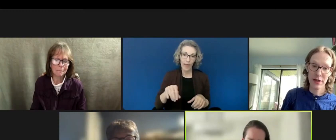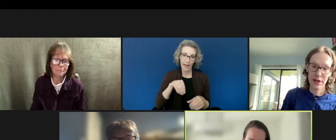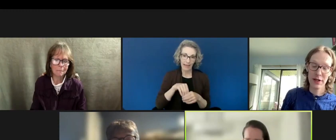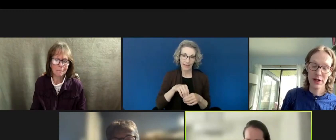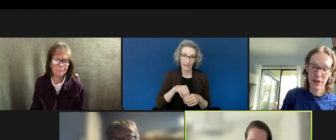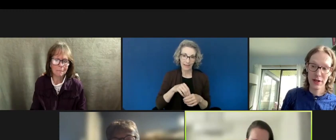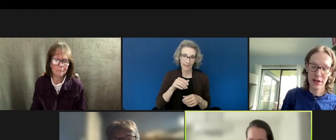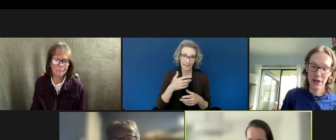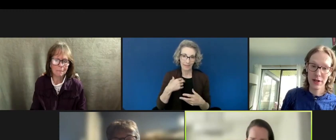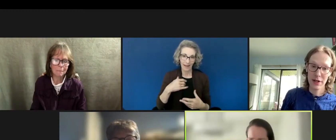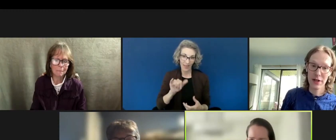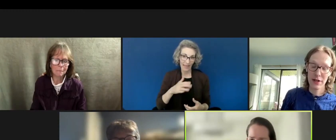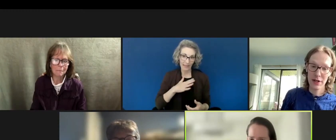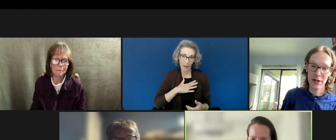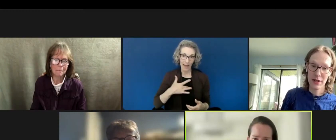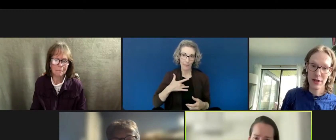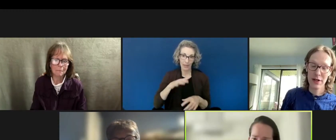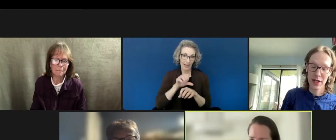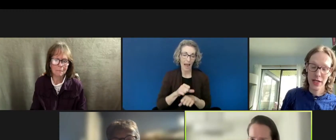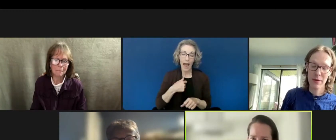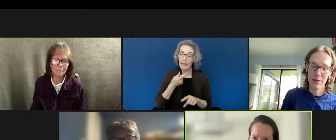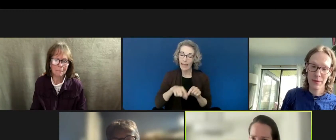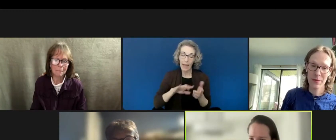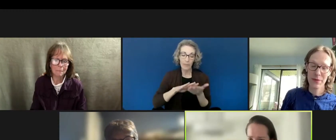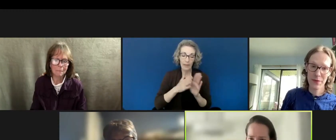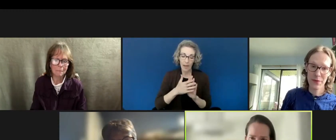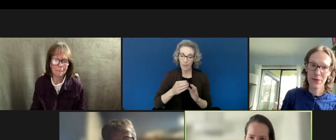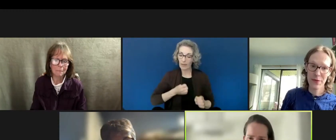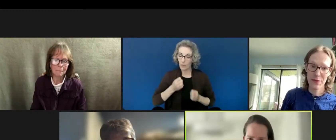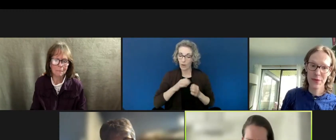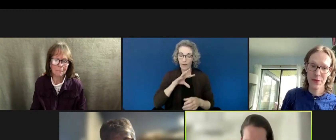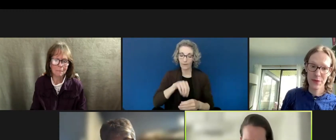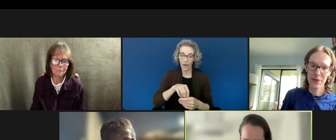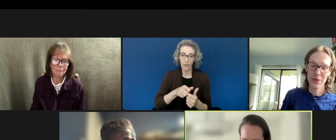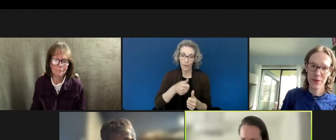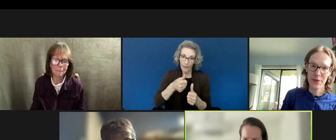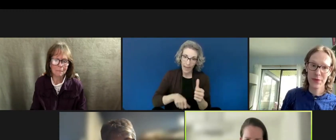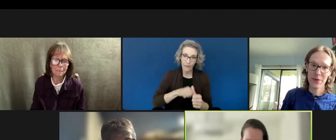I can't get emotionally involved in every patient situation,